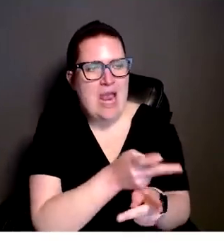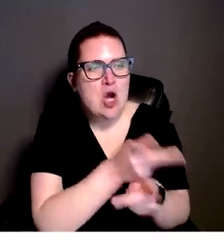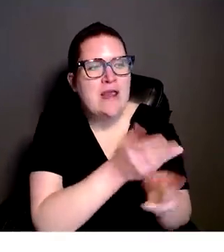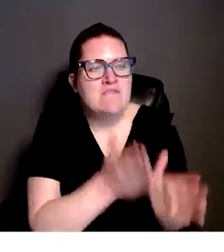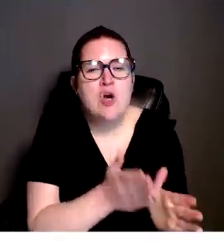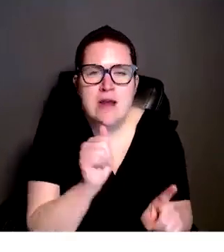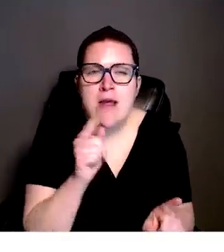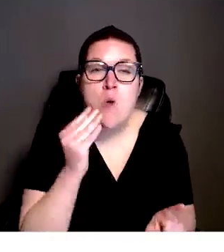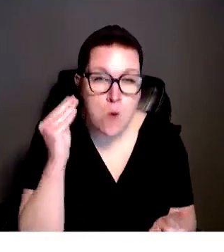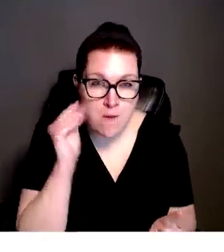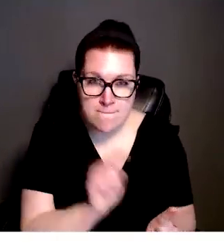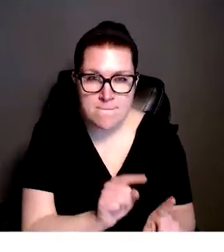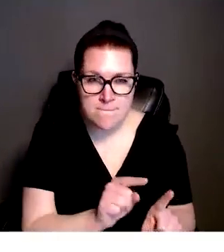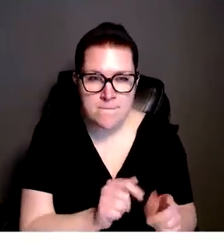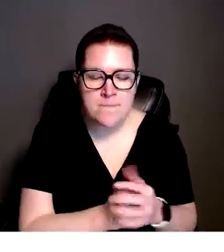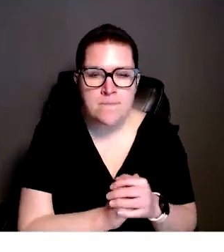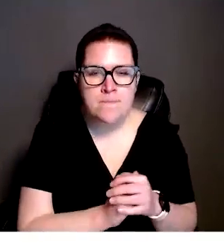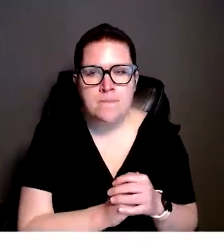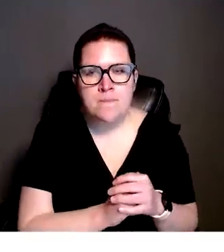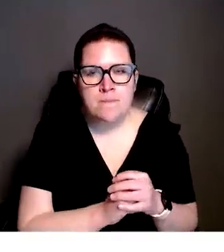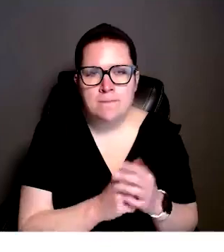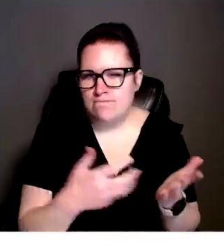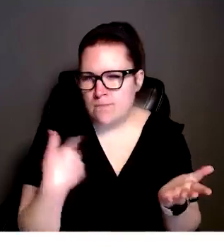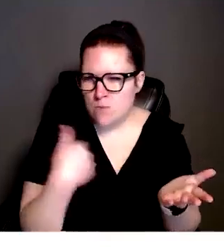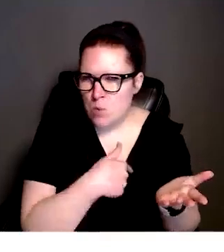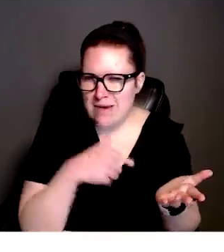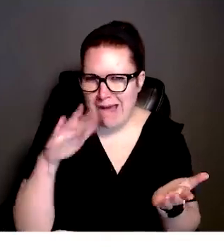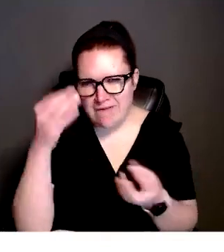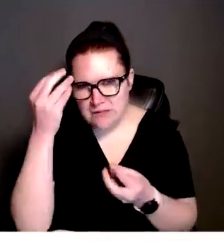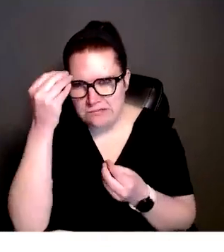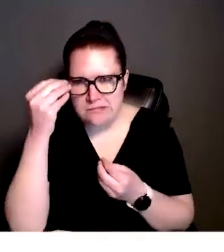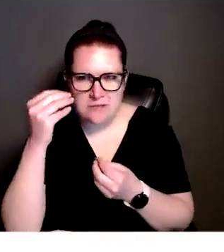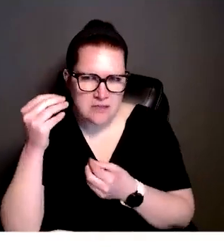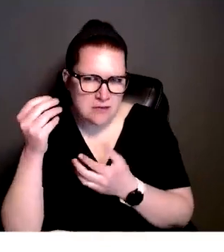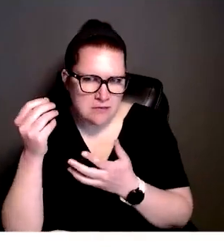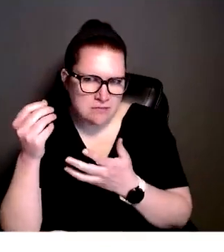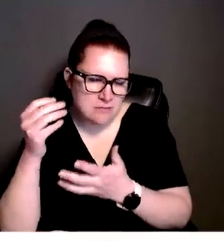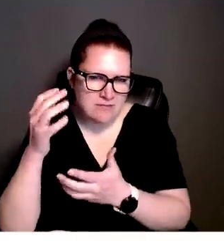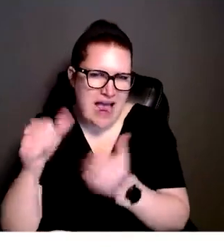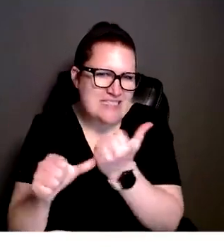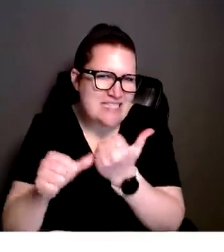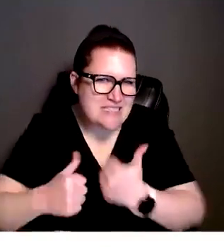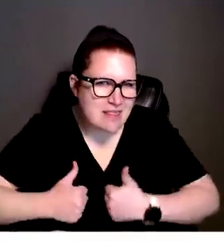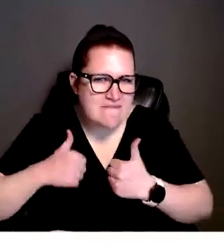So we have not yet thought to prioritize or be inclusive of assisted living, or memory care, or adult day.